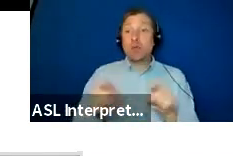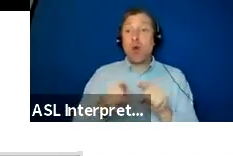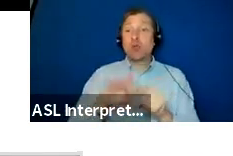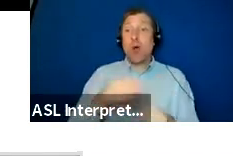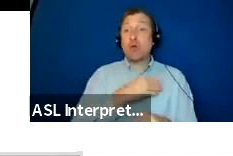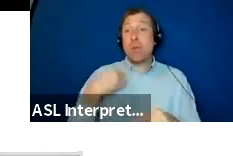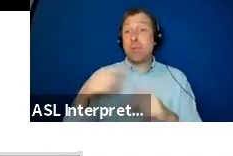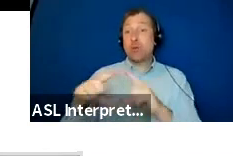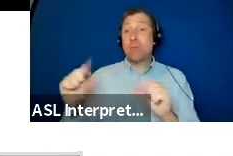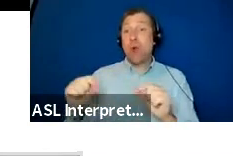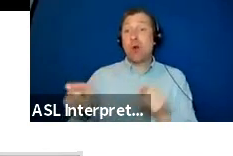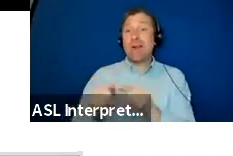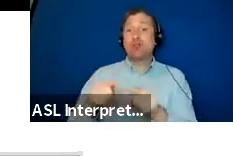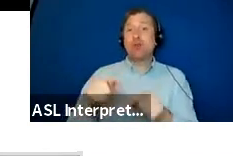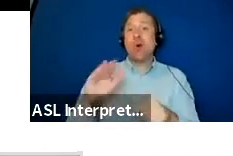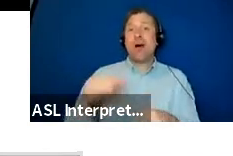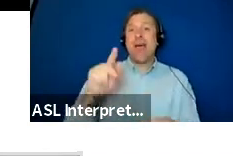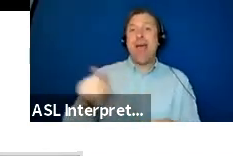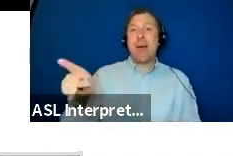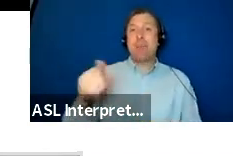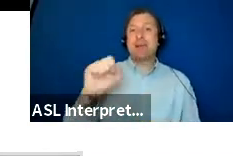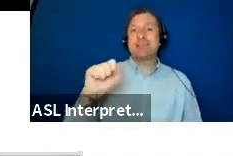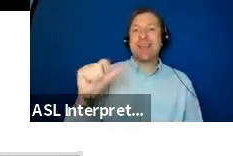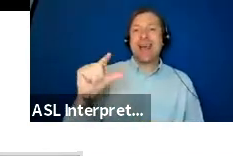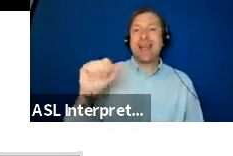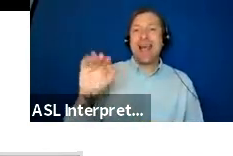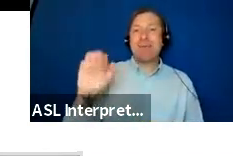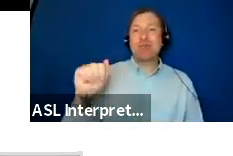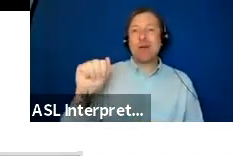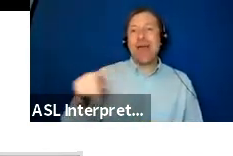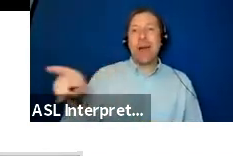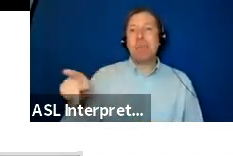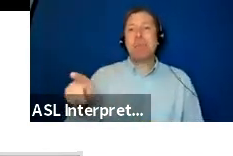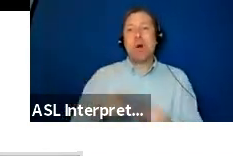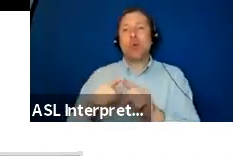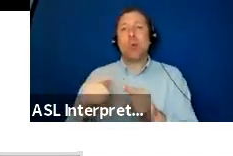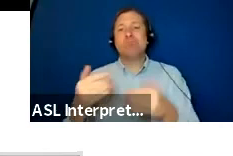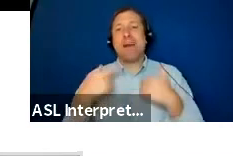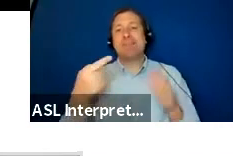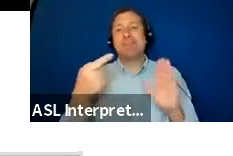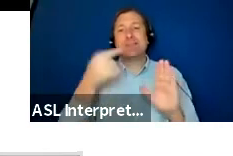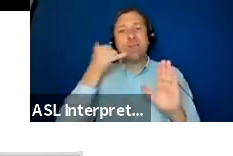and also in the SAG-AFTRA app, as you can see there. I do also want to mention, I've mentioned it a couple of times,